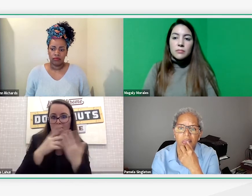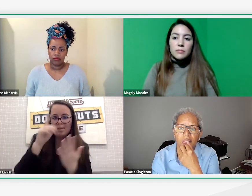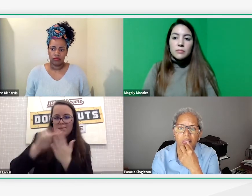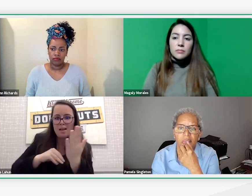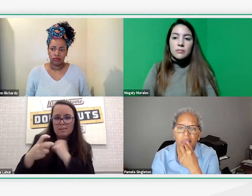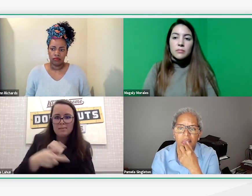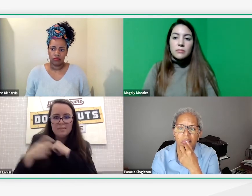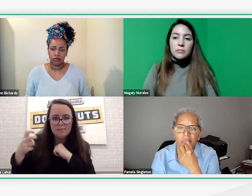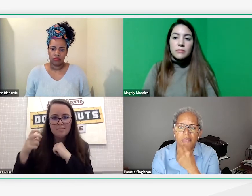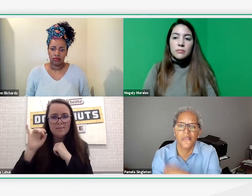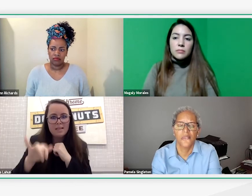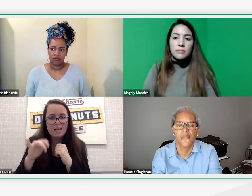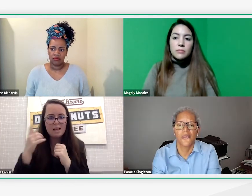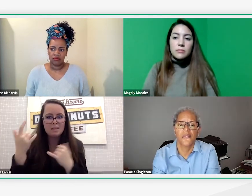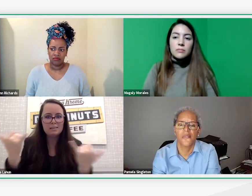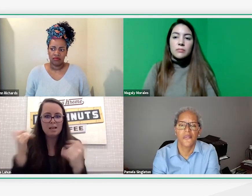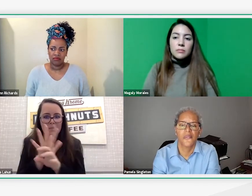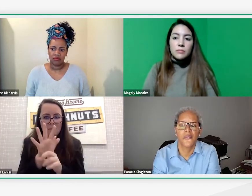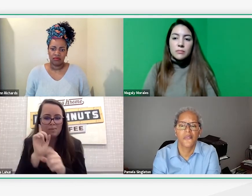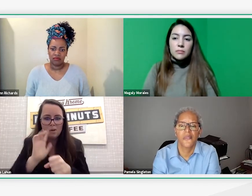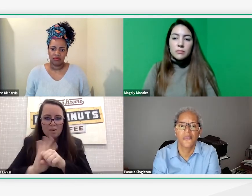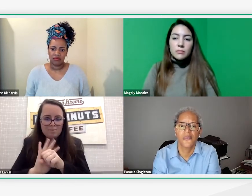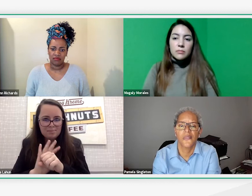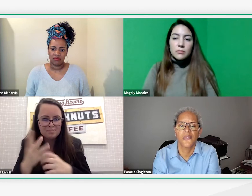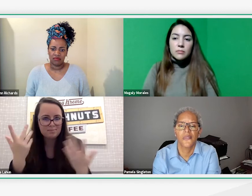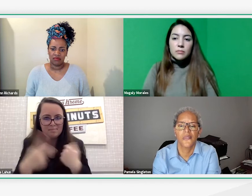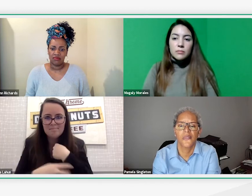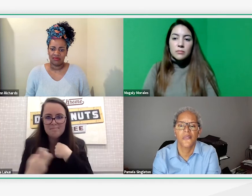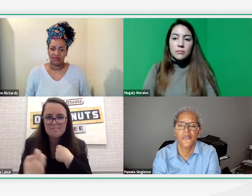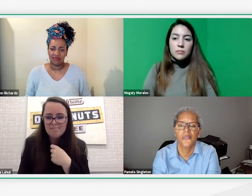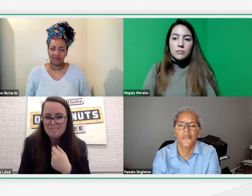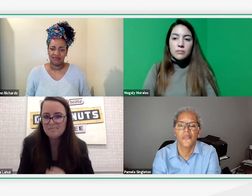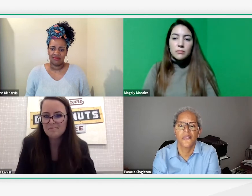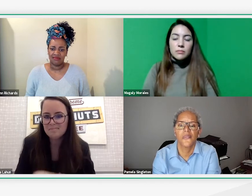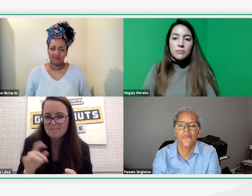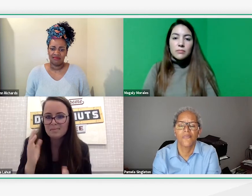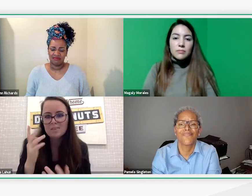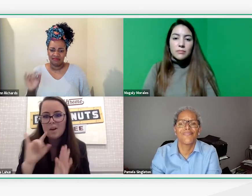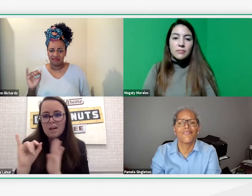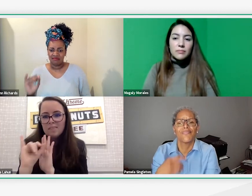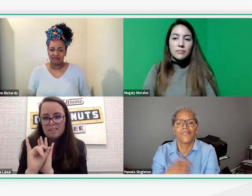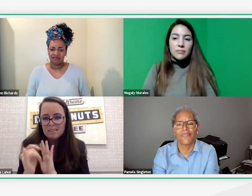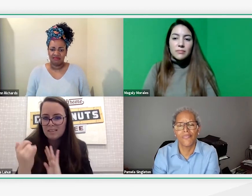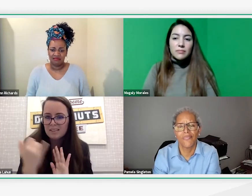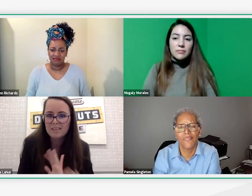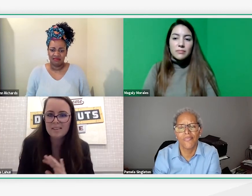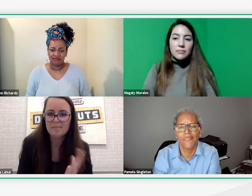of this. Somebody filled out some checks in her name and stole her identity.